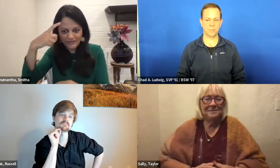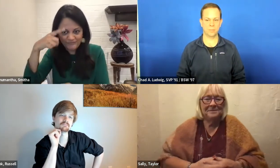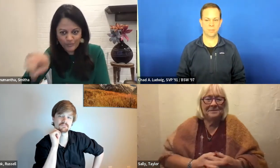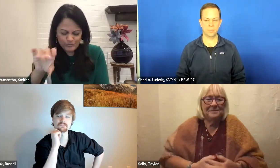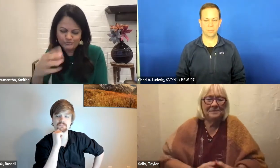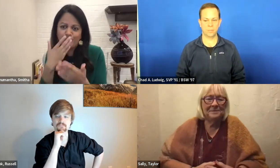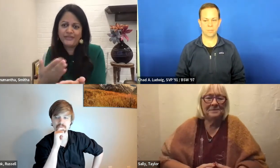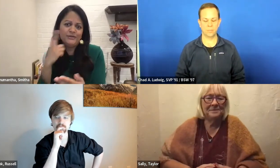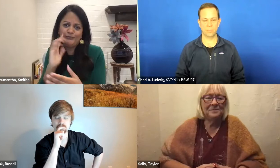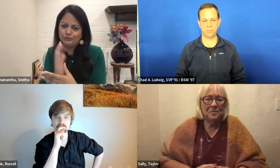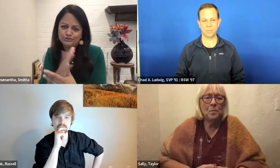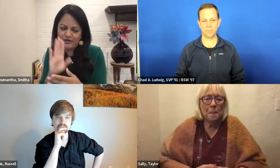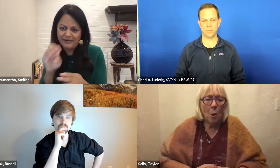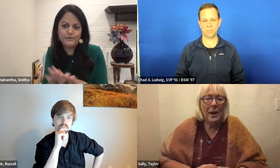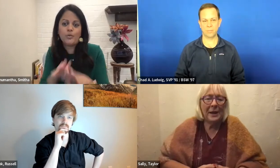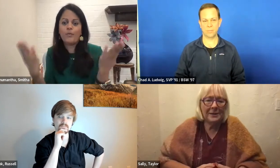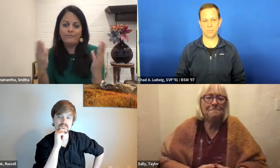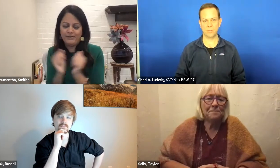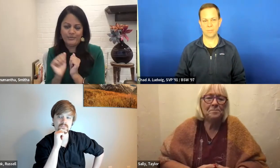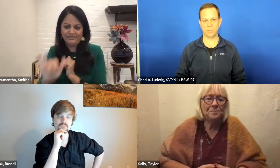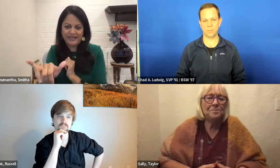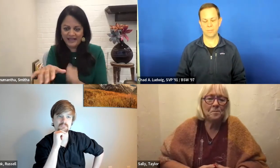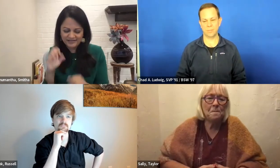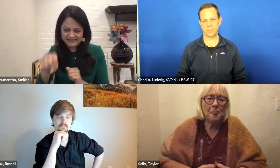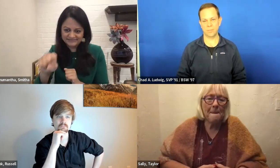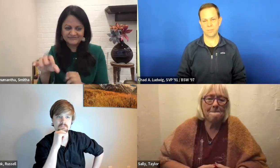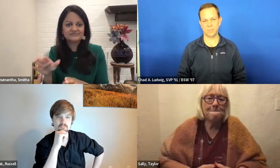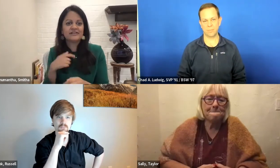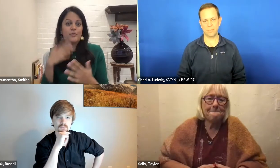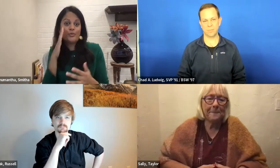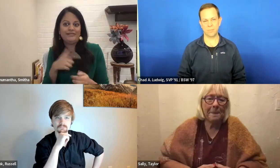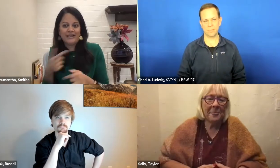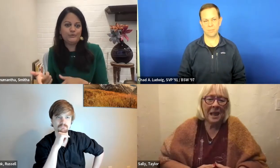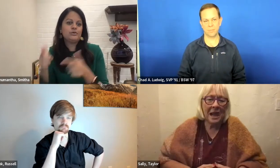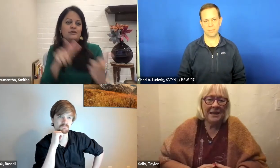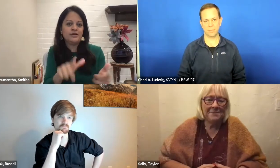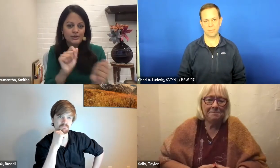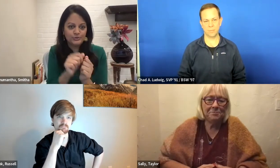you know, that was a tough journey for you, so thank you so much for sharing and being open to sharing with us,